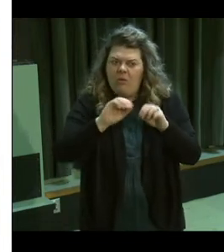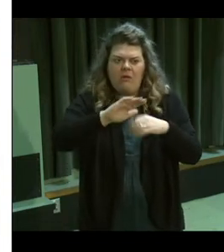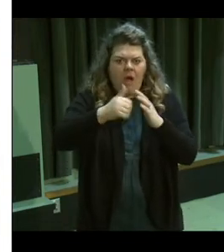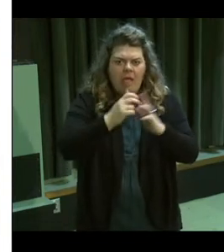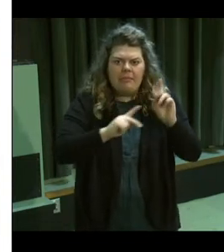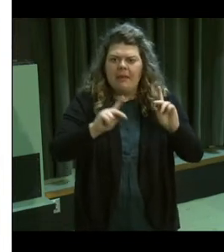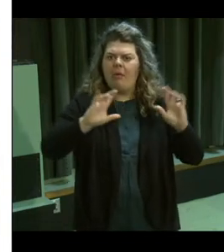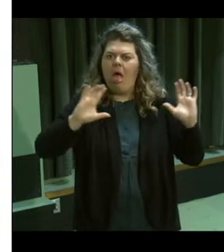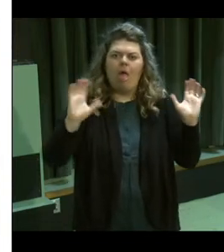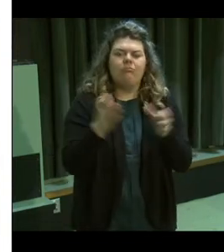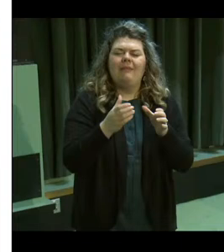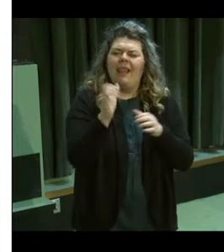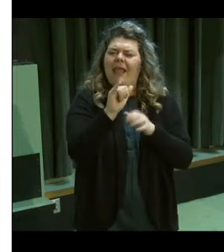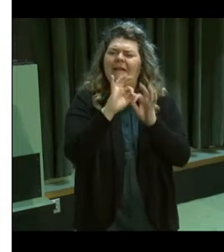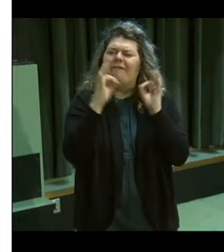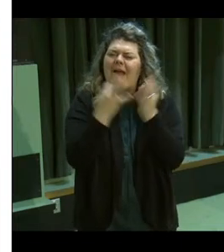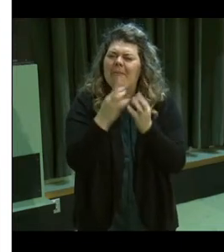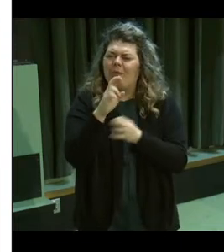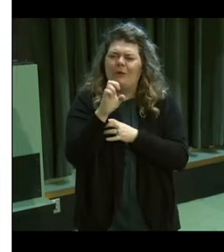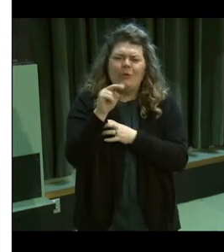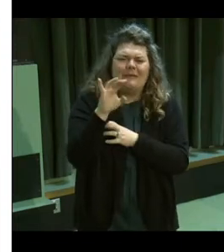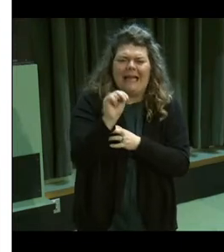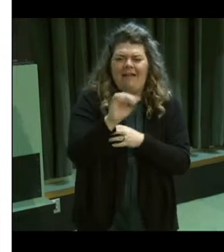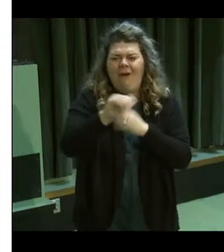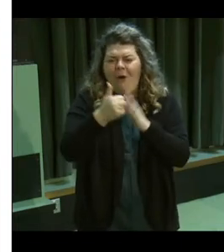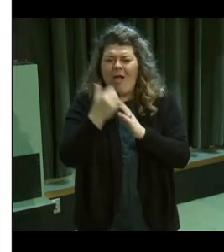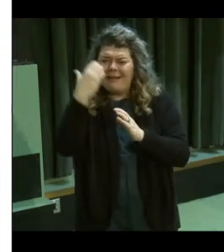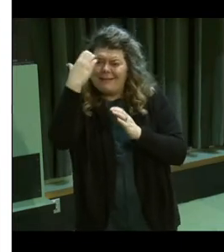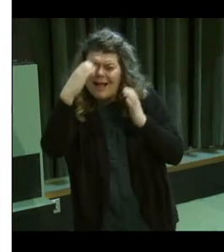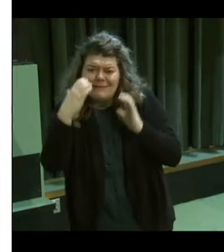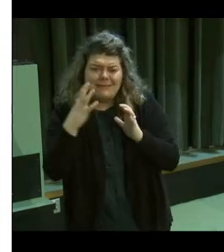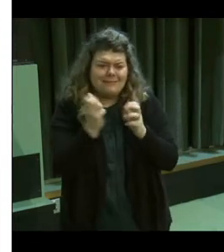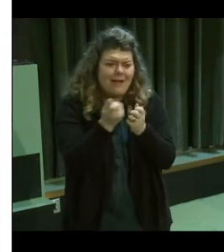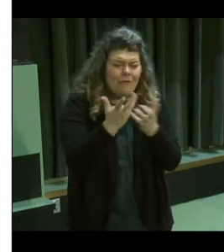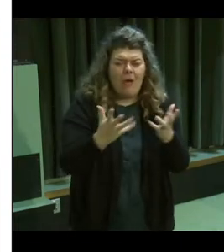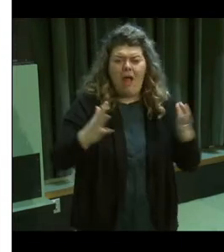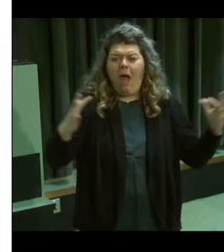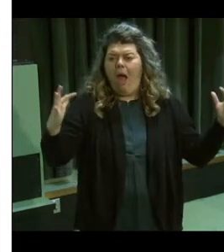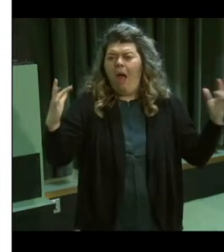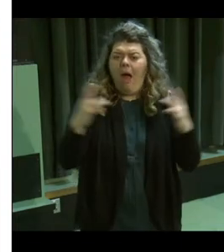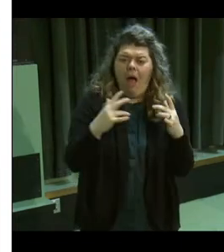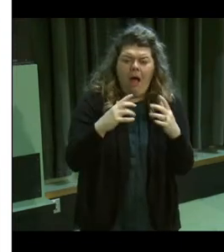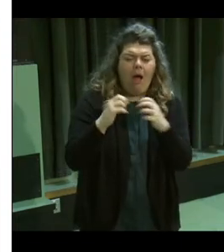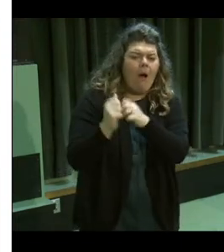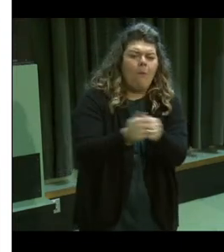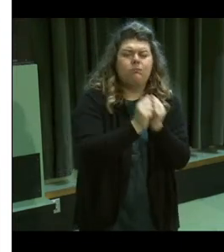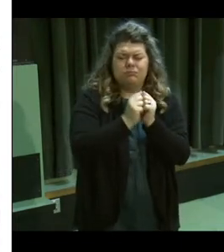it was almost like family reunion all the time because all